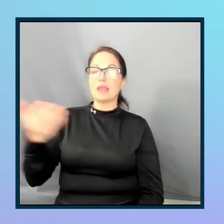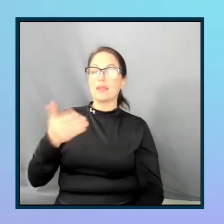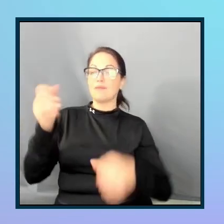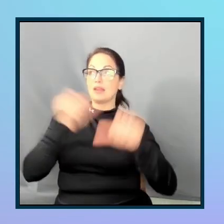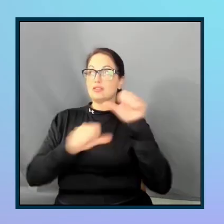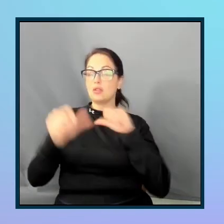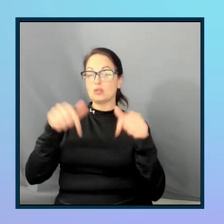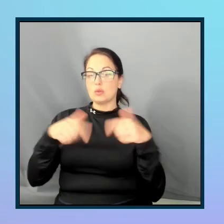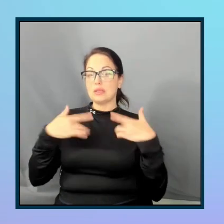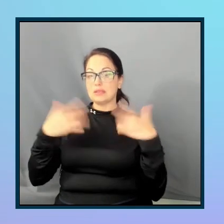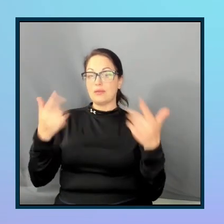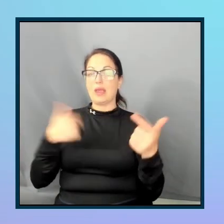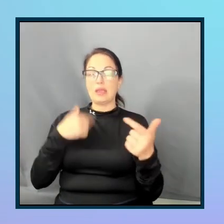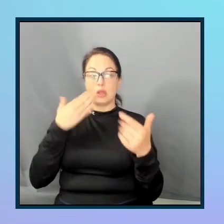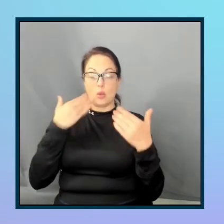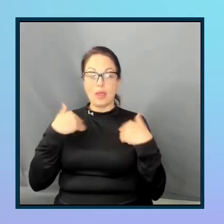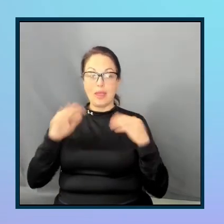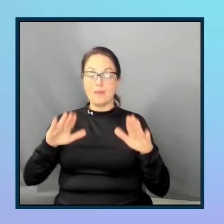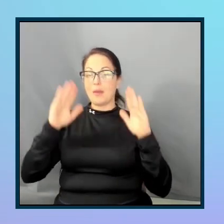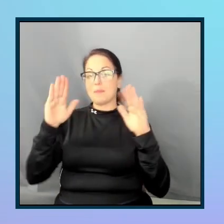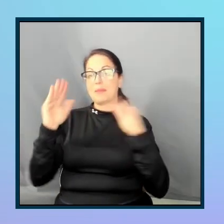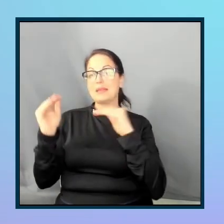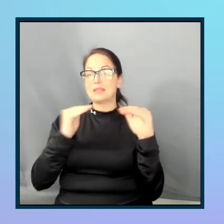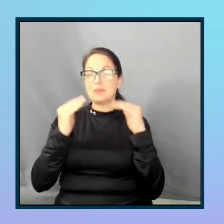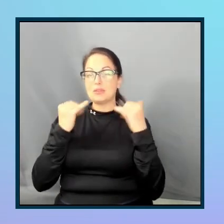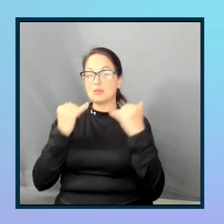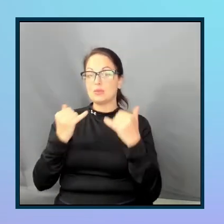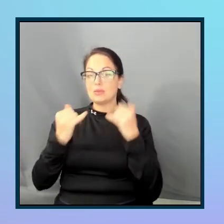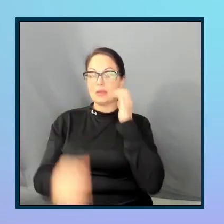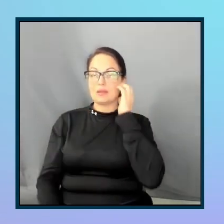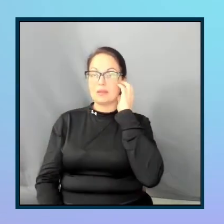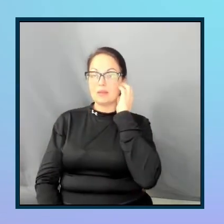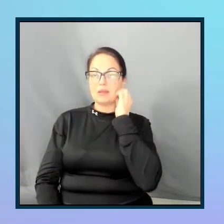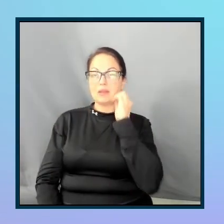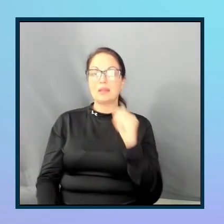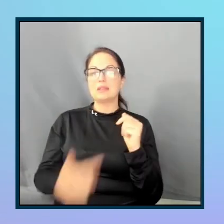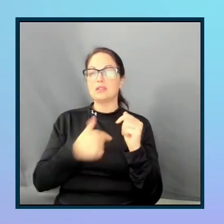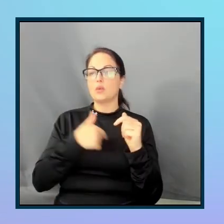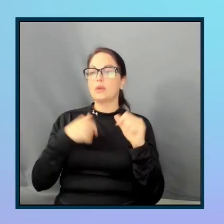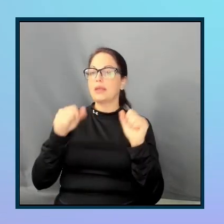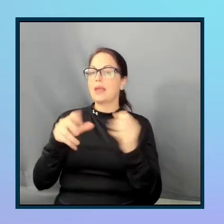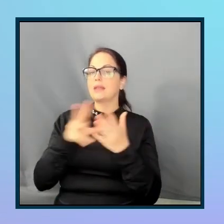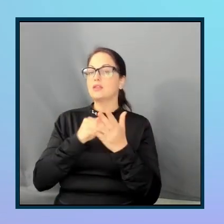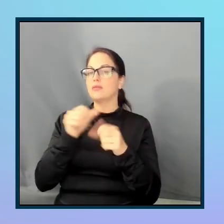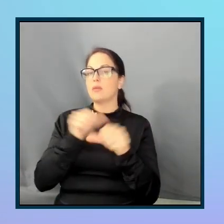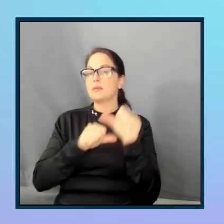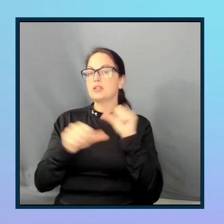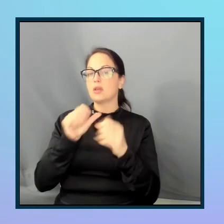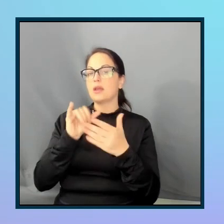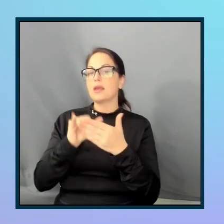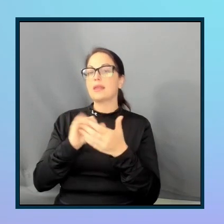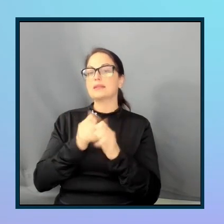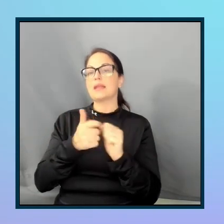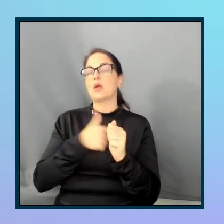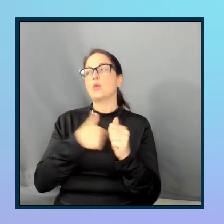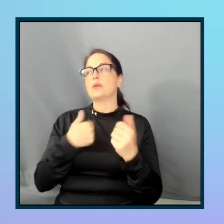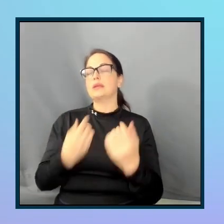I know I have some incredible colleagues who are on here right now. And so we get to learn from each other and that's how we inspire each other horizontally.